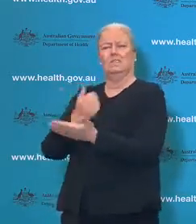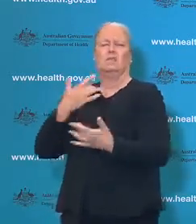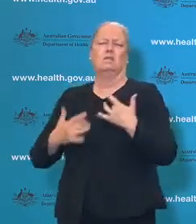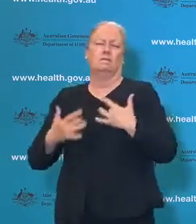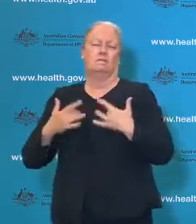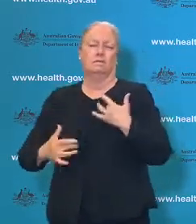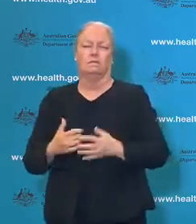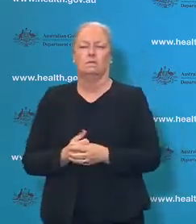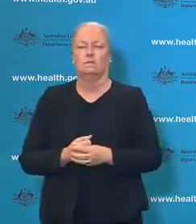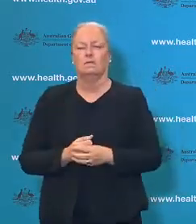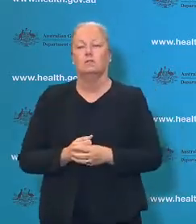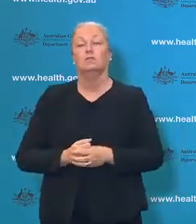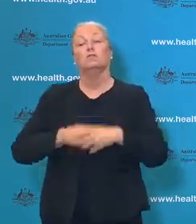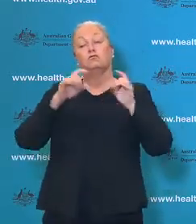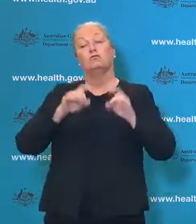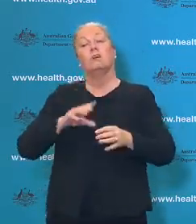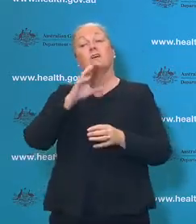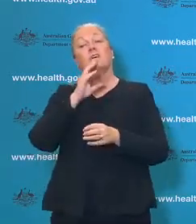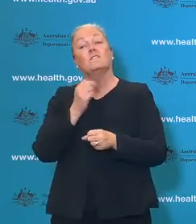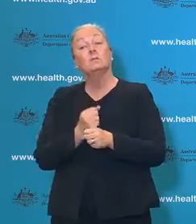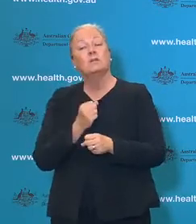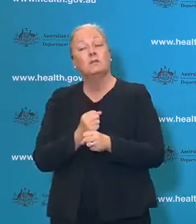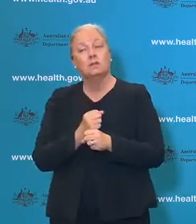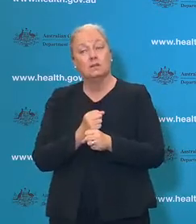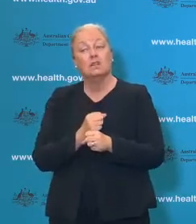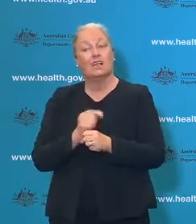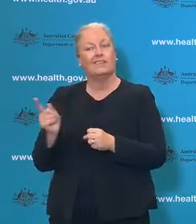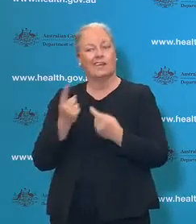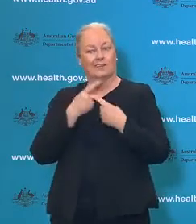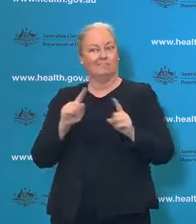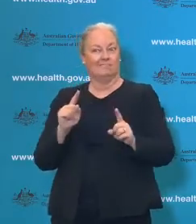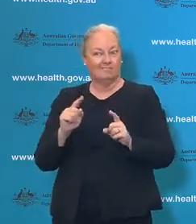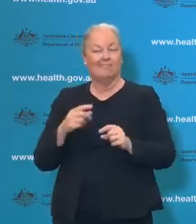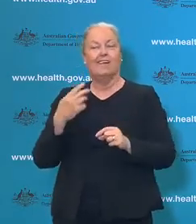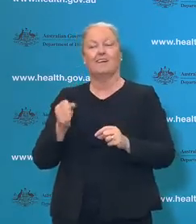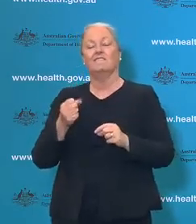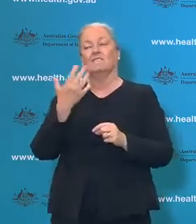is also released this week, an additional 5 million masks from the national